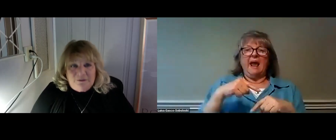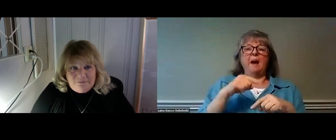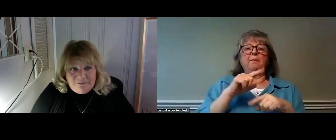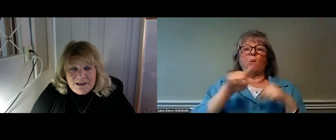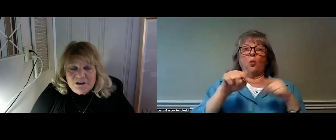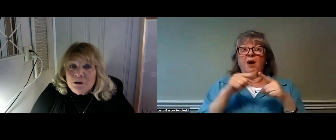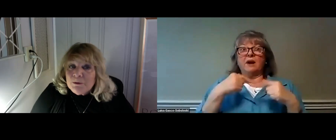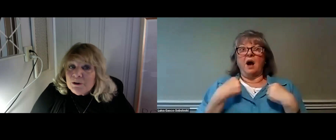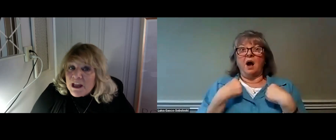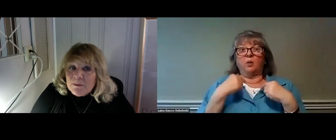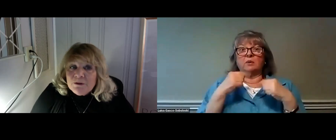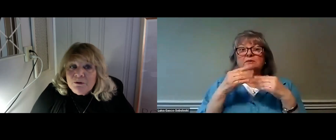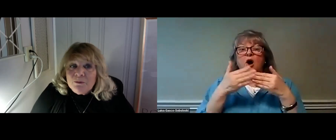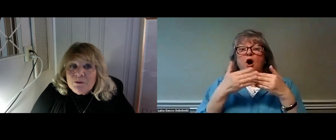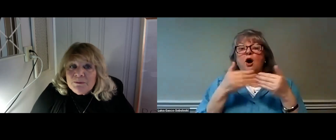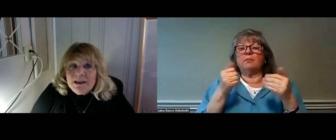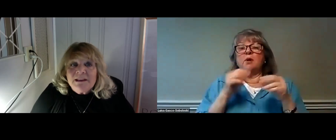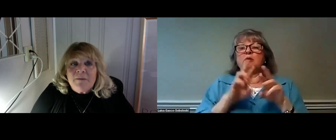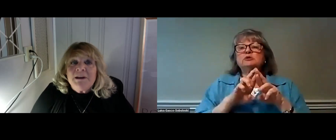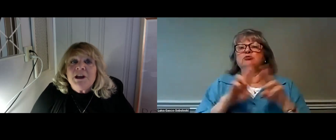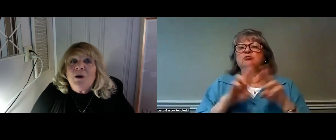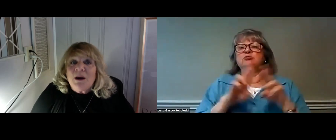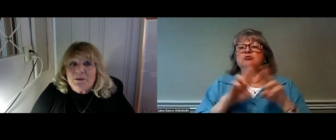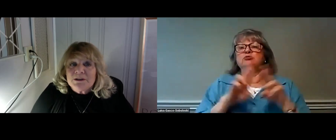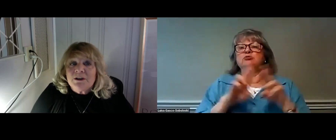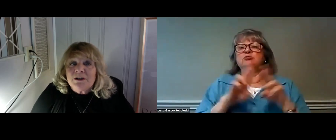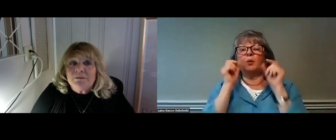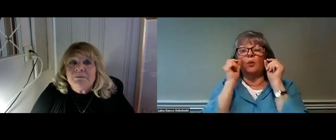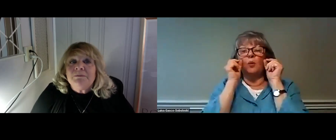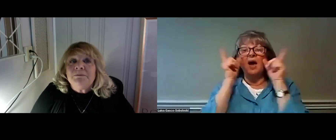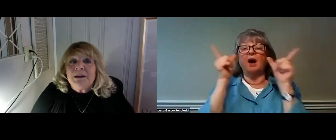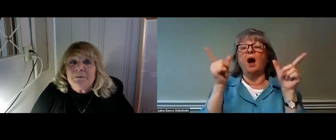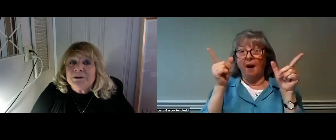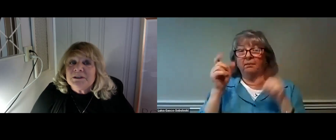The interpreter came in the room with me, let me know I was gonna be put to sleep